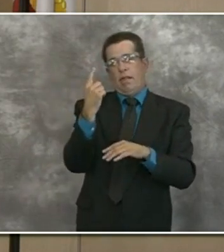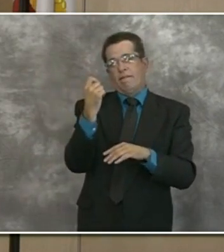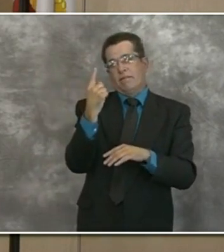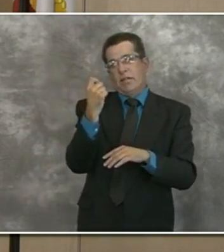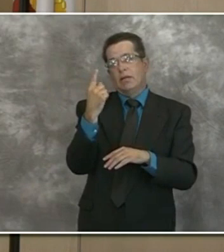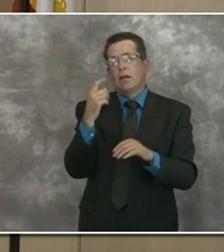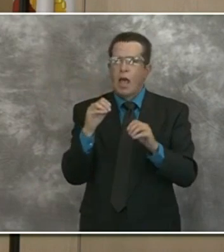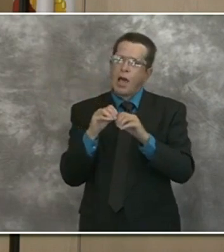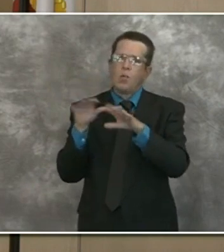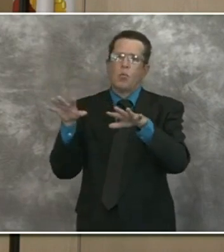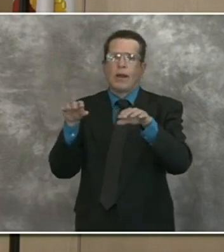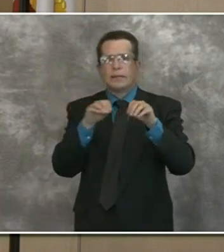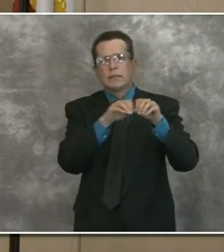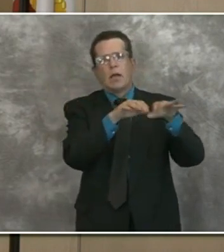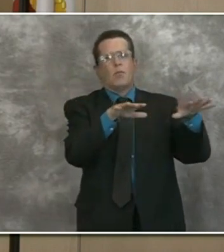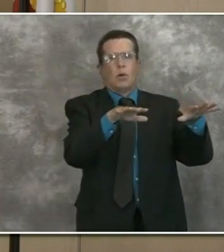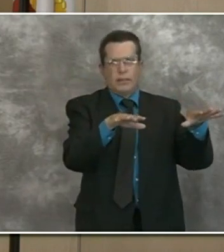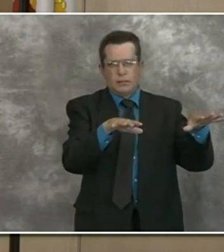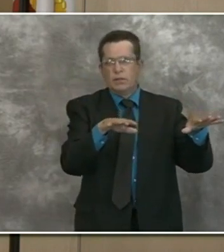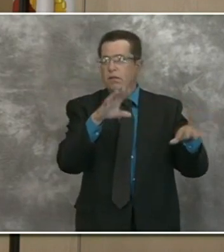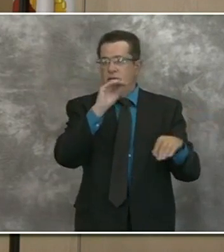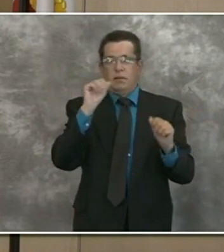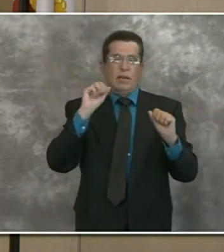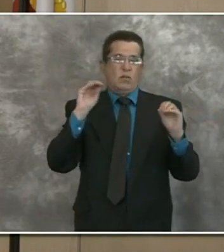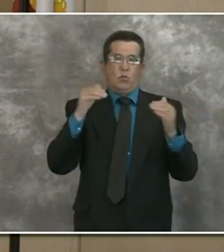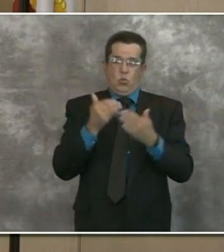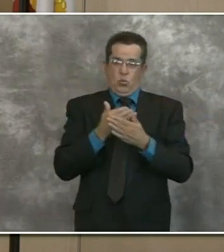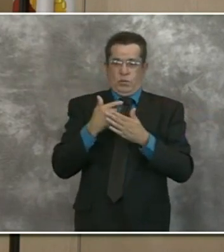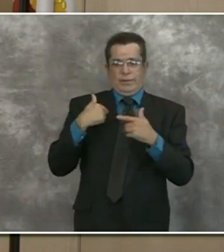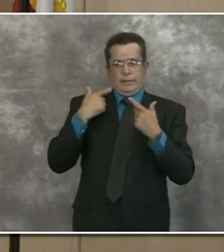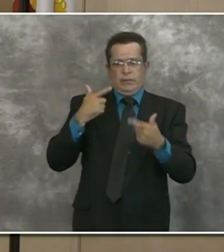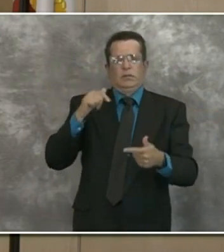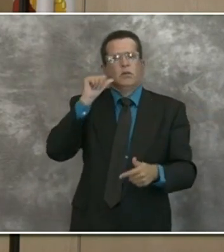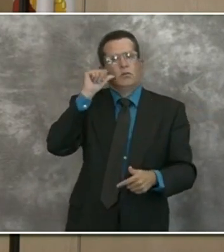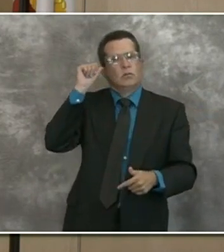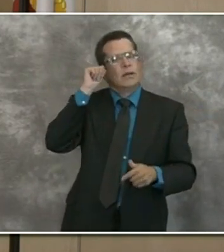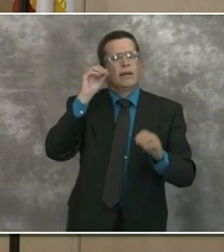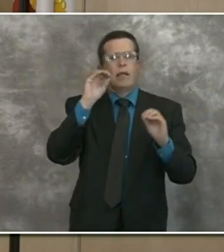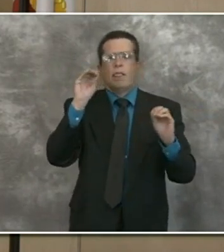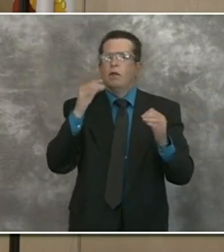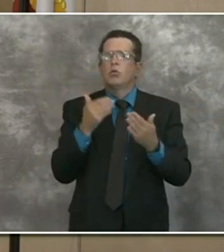NUMBER OF DEATHS AND FINALLY 11 ACTIVE OUTBREAKS OR IN